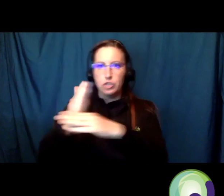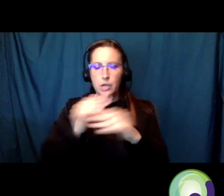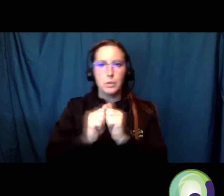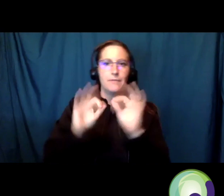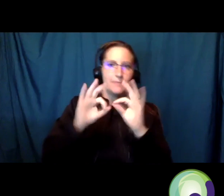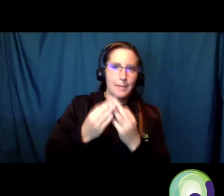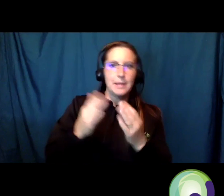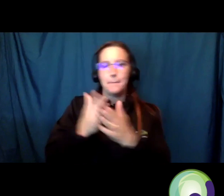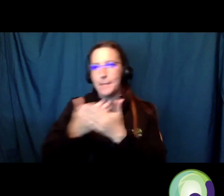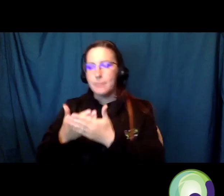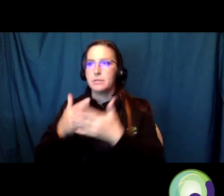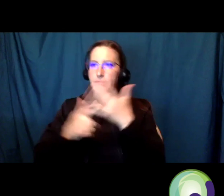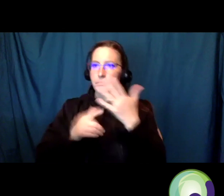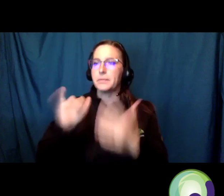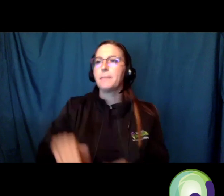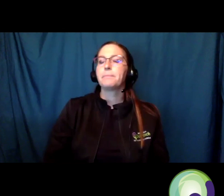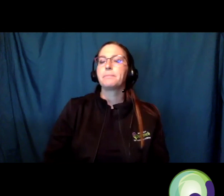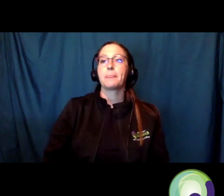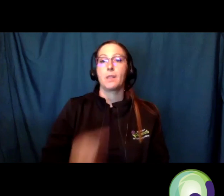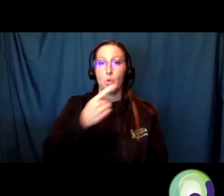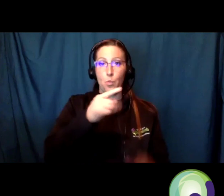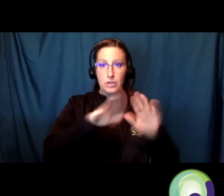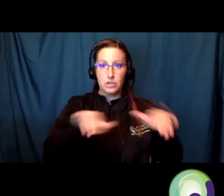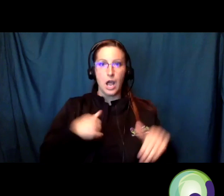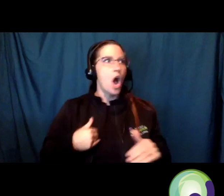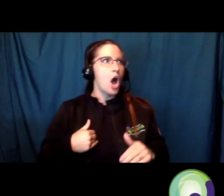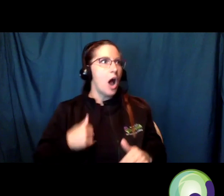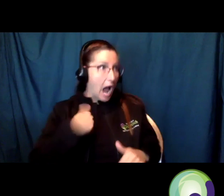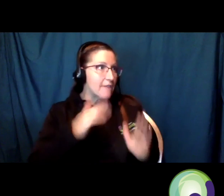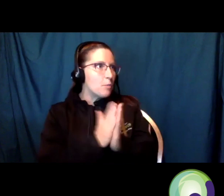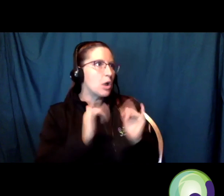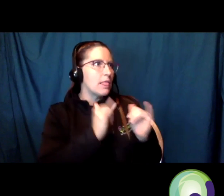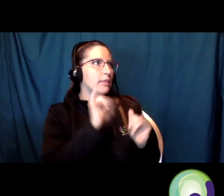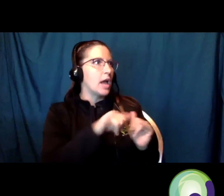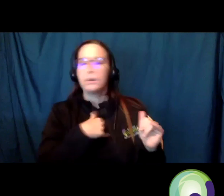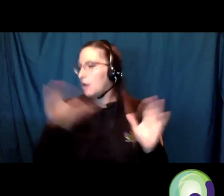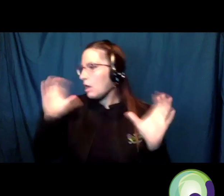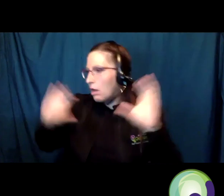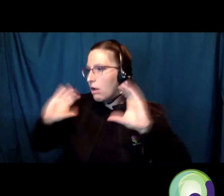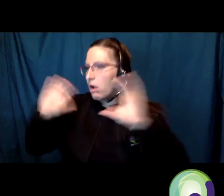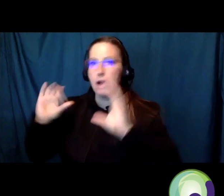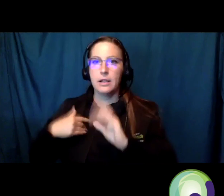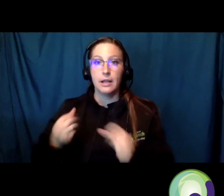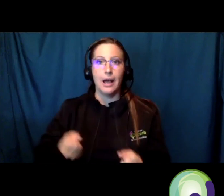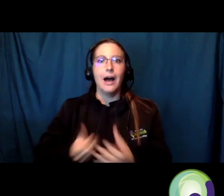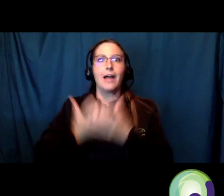and the one child knew that he had a book just like it but he couldn't find his and so he spent a lot of time convincing...trying to